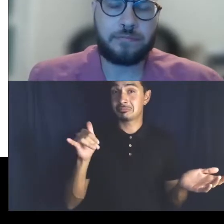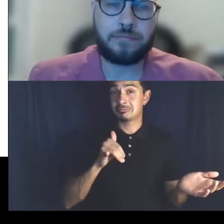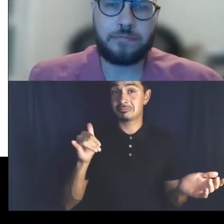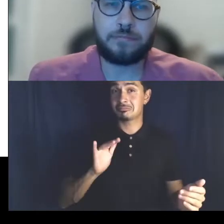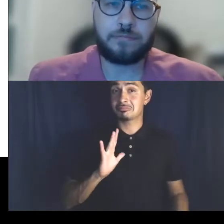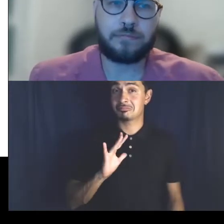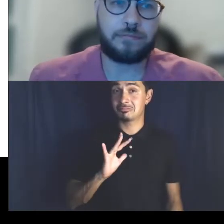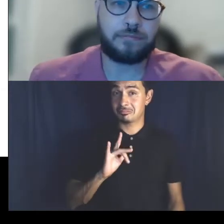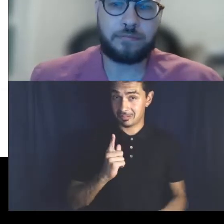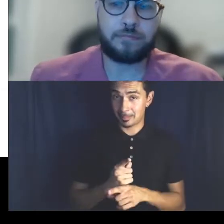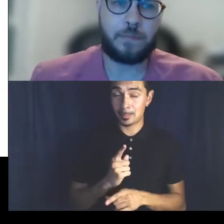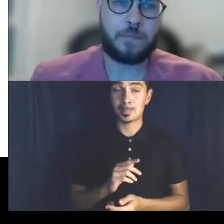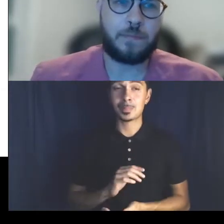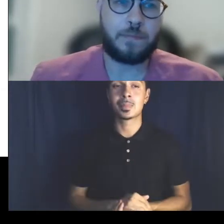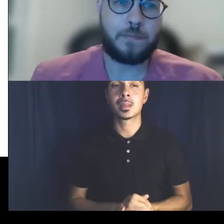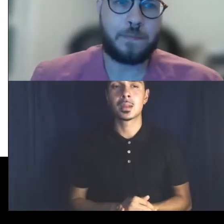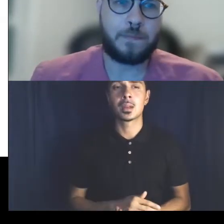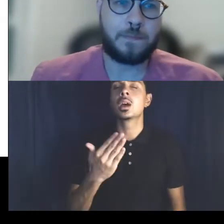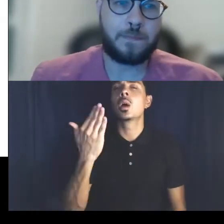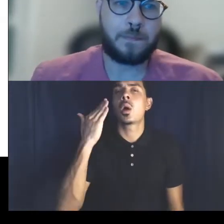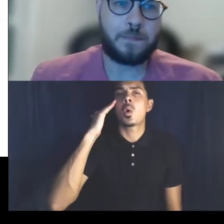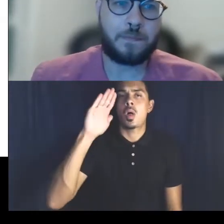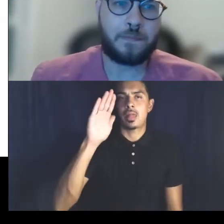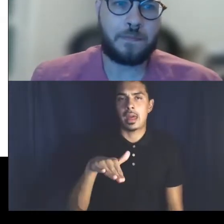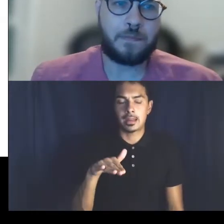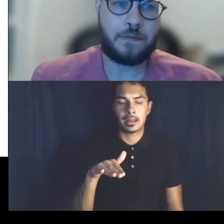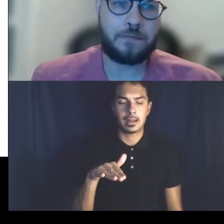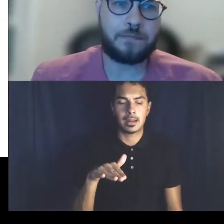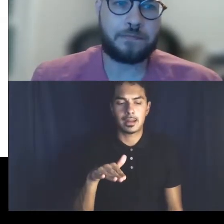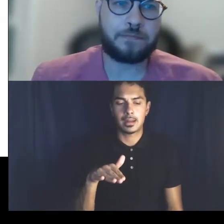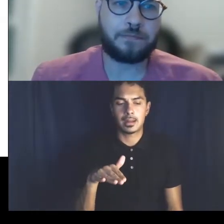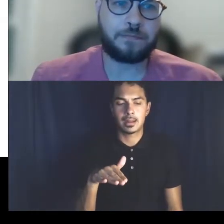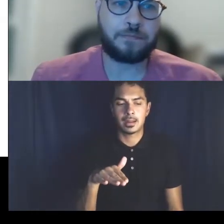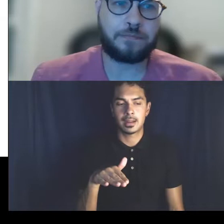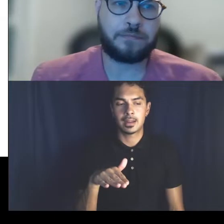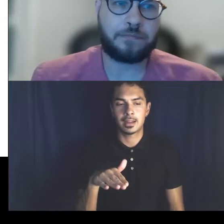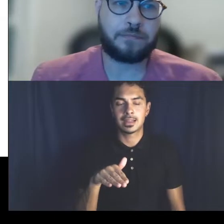So just know that the two are interconnected.